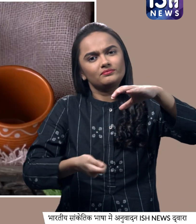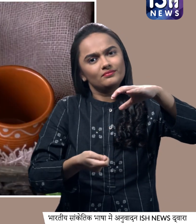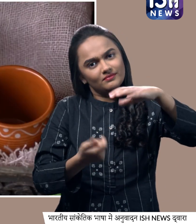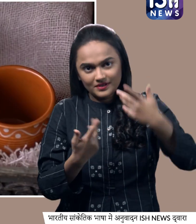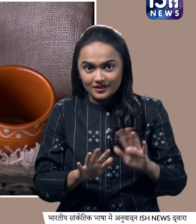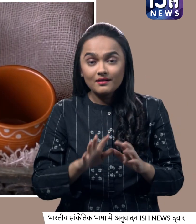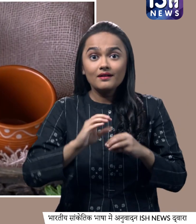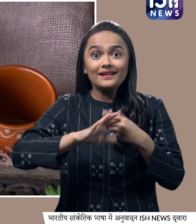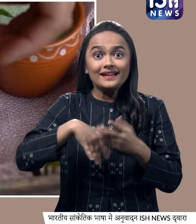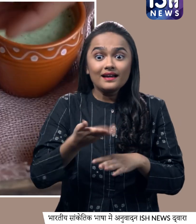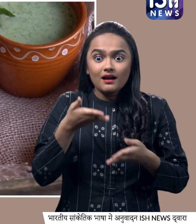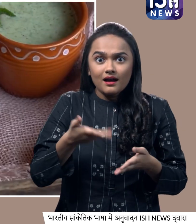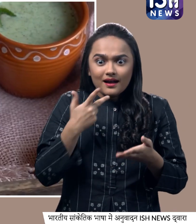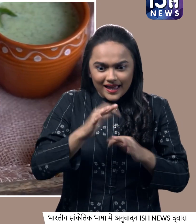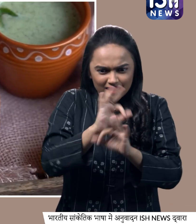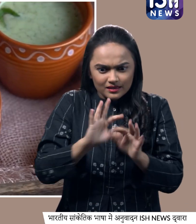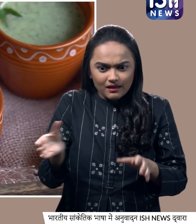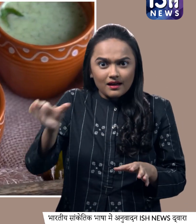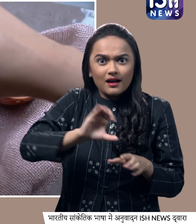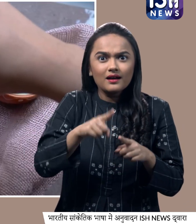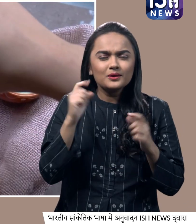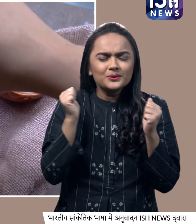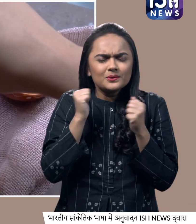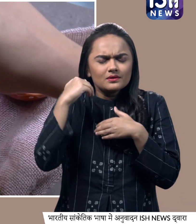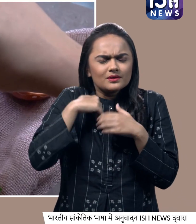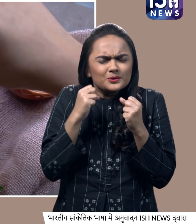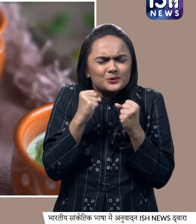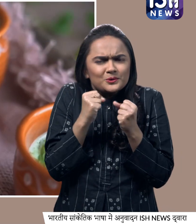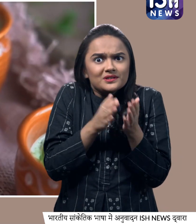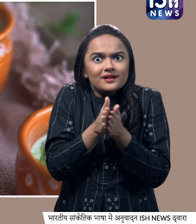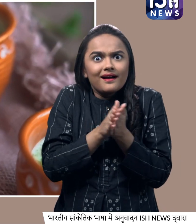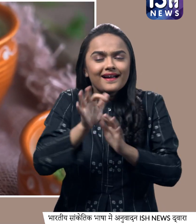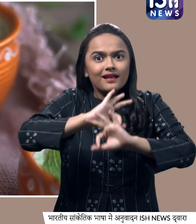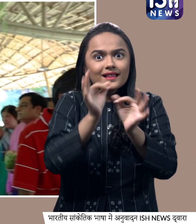And now our cooling, natural ingredients-packed coconut chhaas is ready!